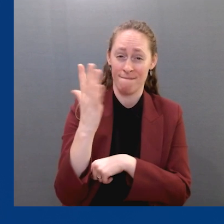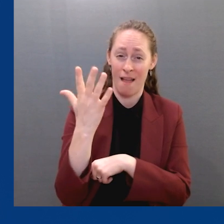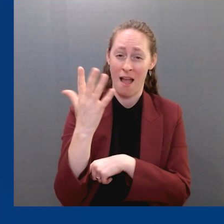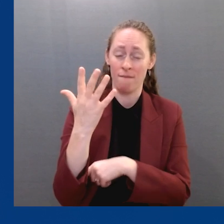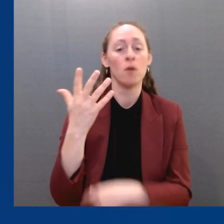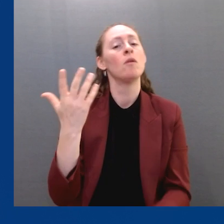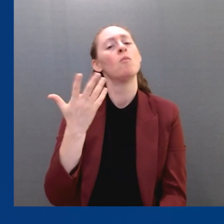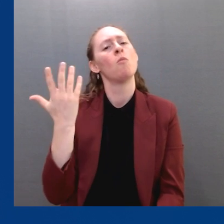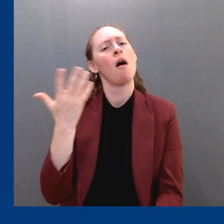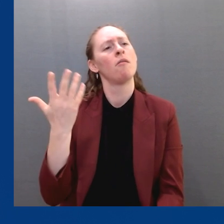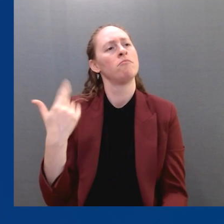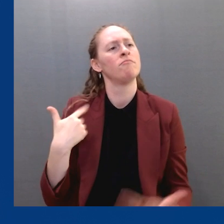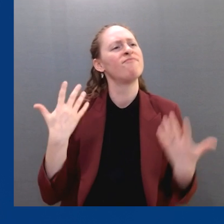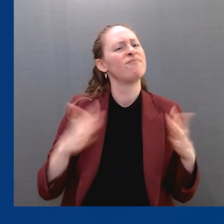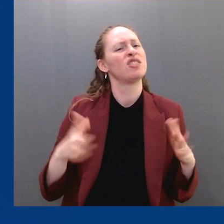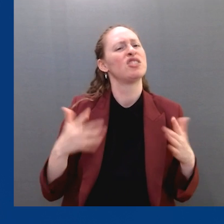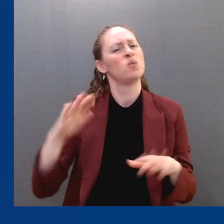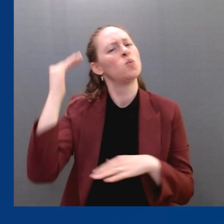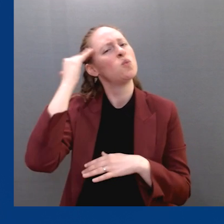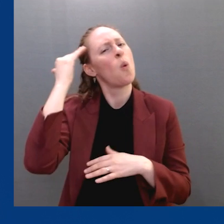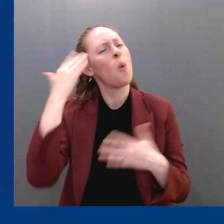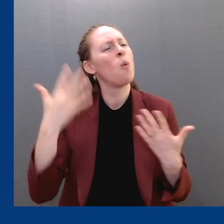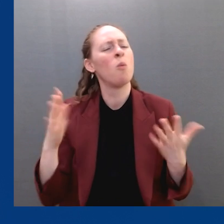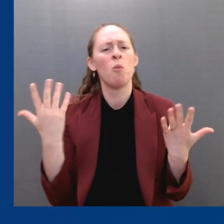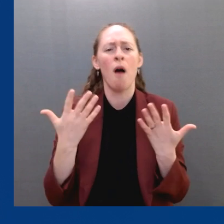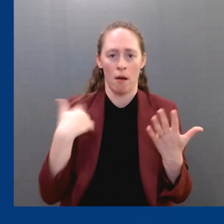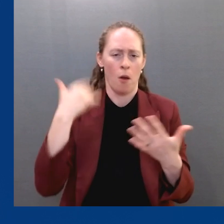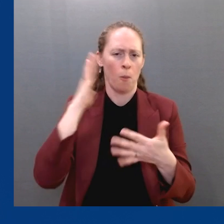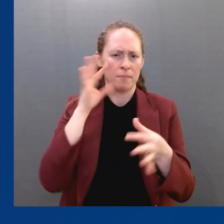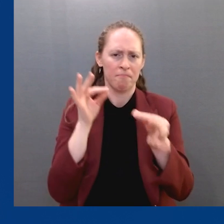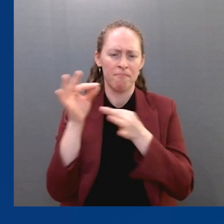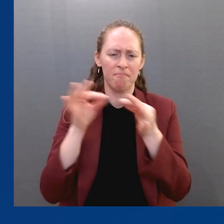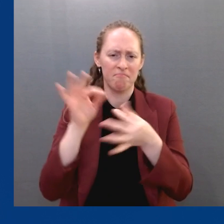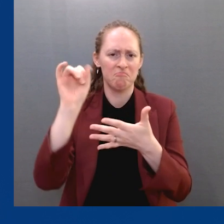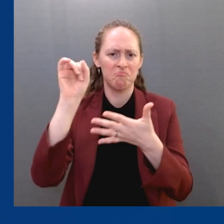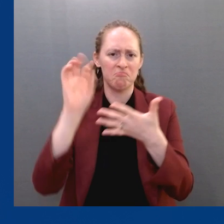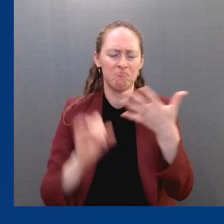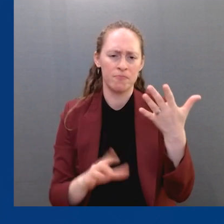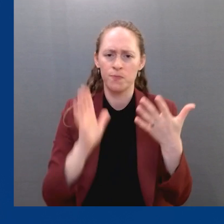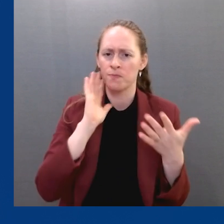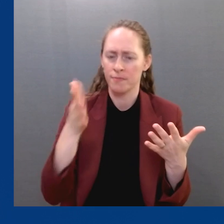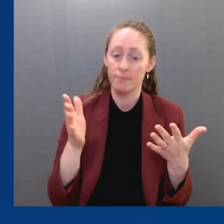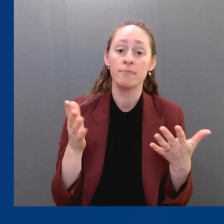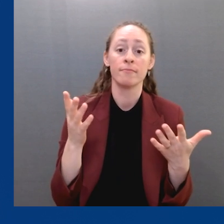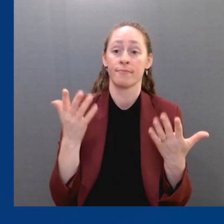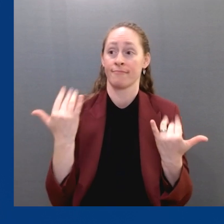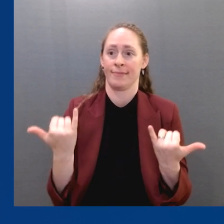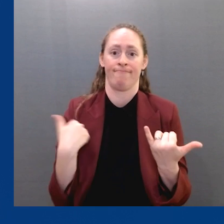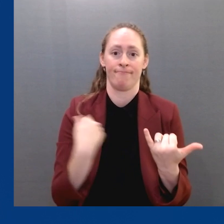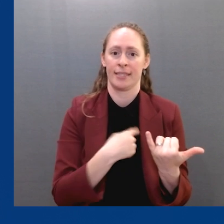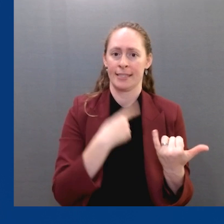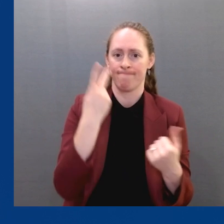As I mentioned, it has a growth advantage compared to the earlier I'm a crime sub variants.